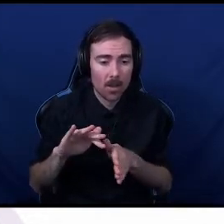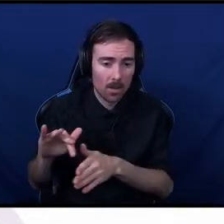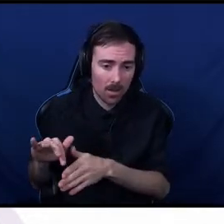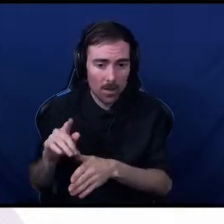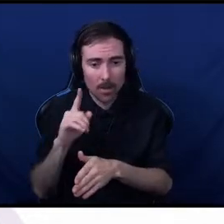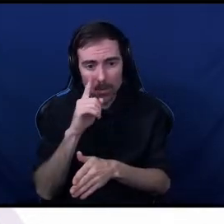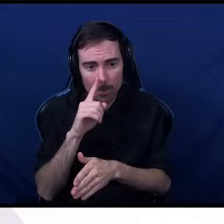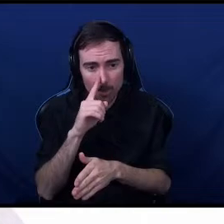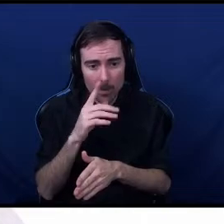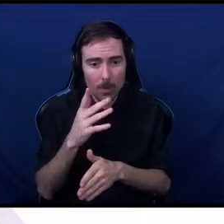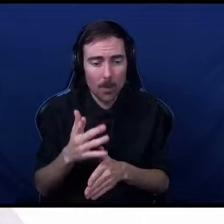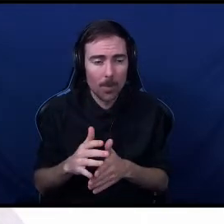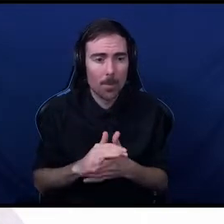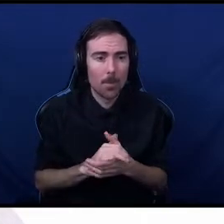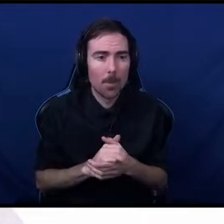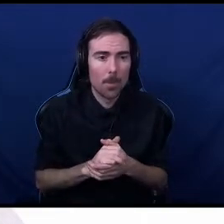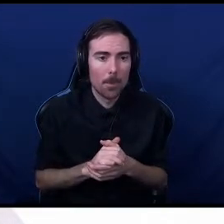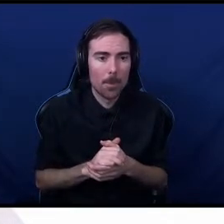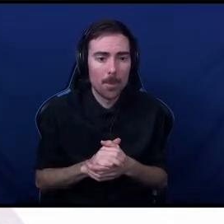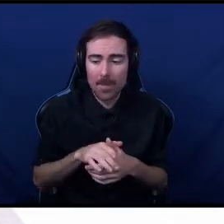when you mentioned that untapped market that we have,